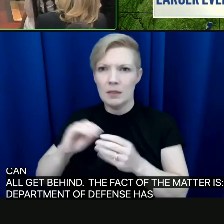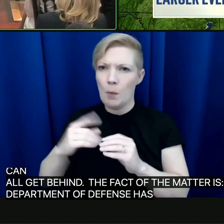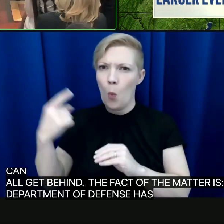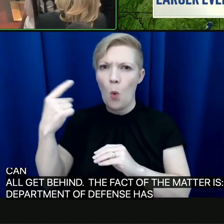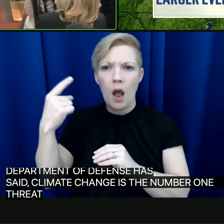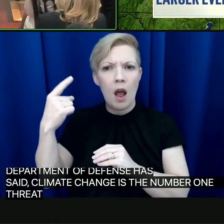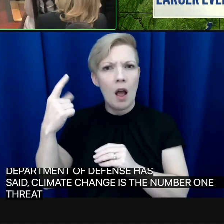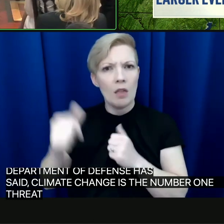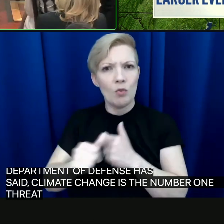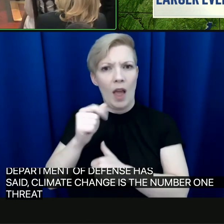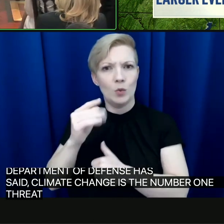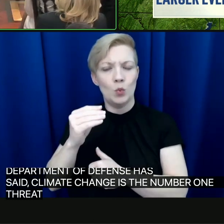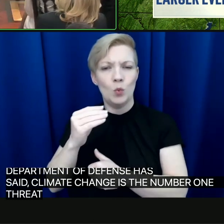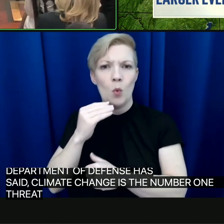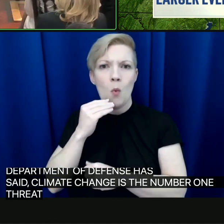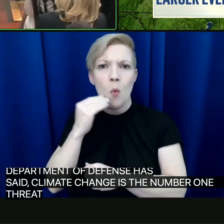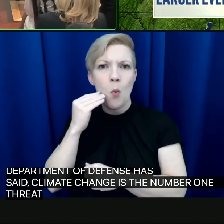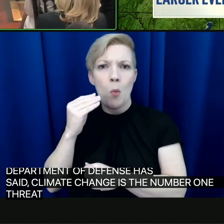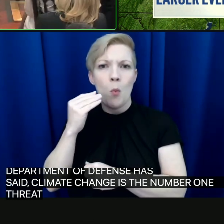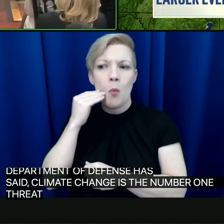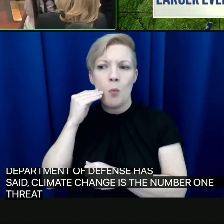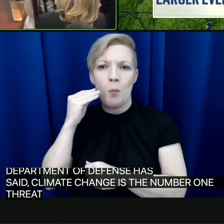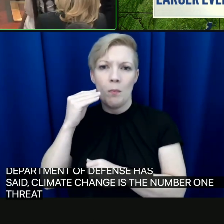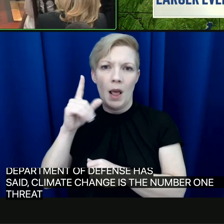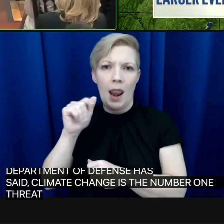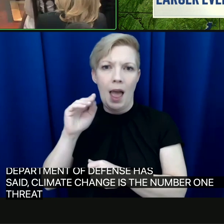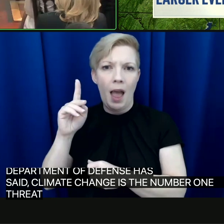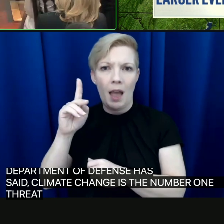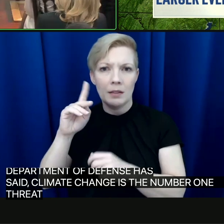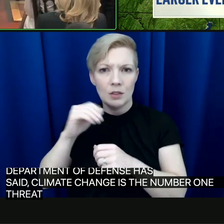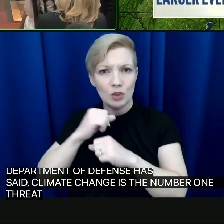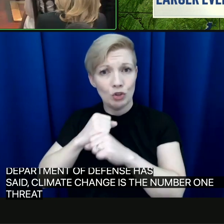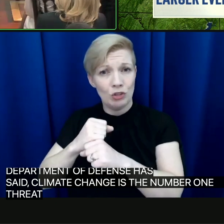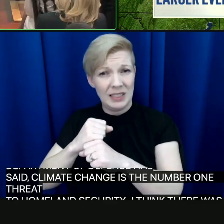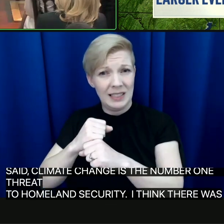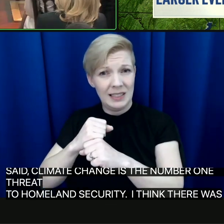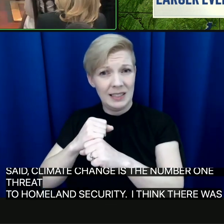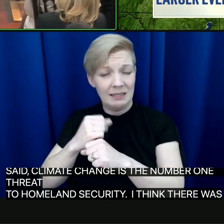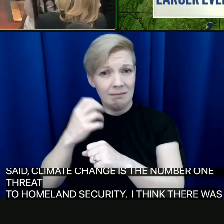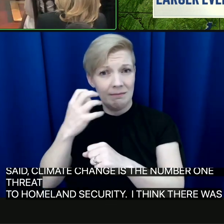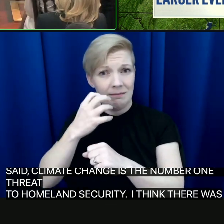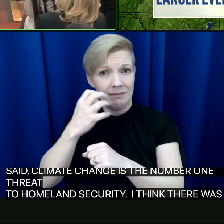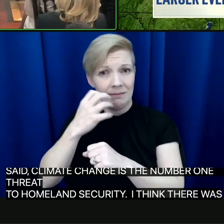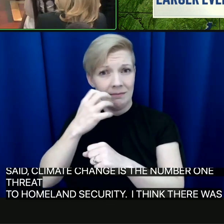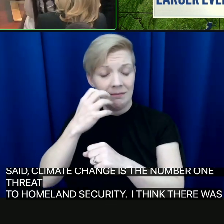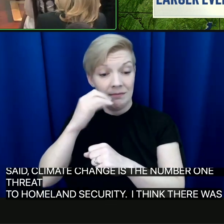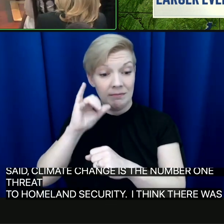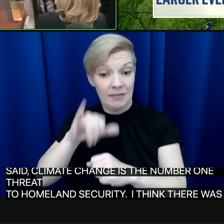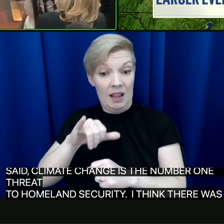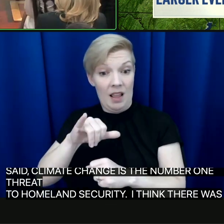I think there was something like 70 percent of military facilities